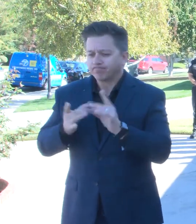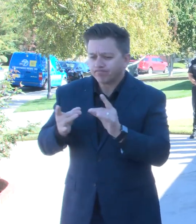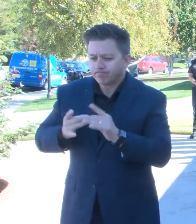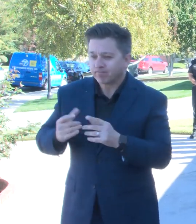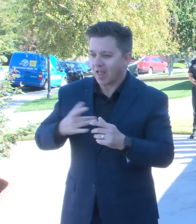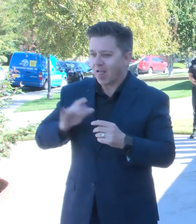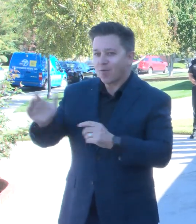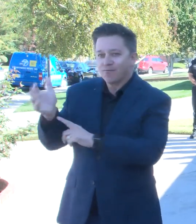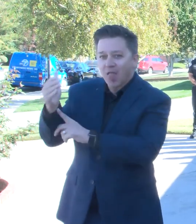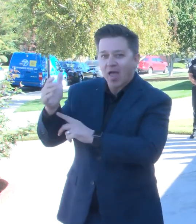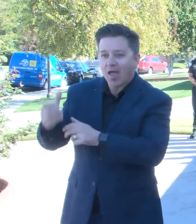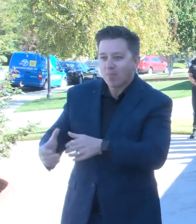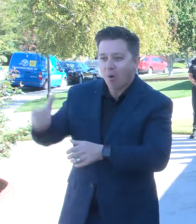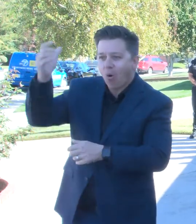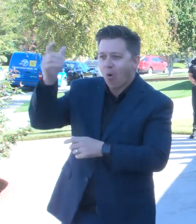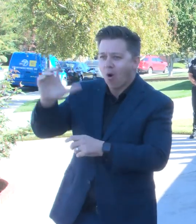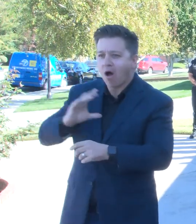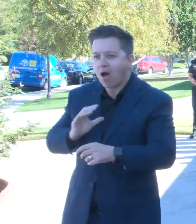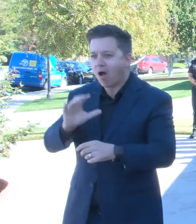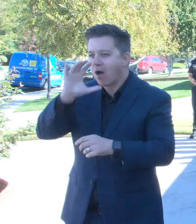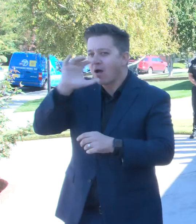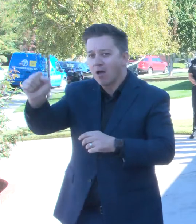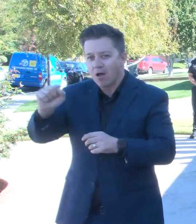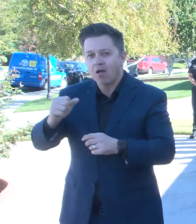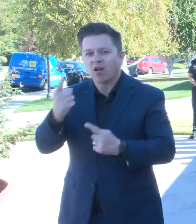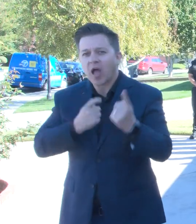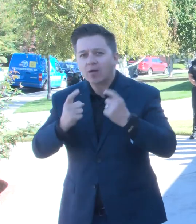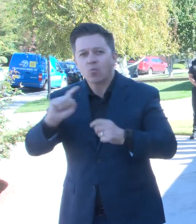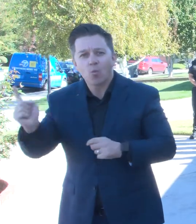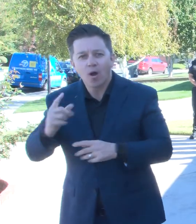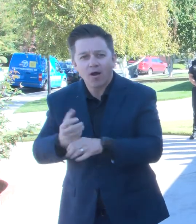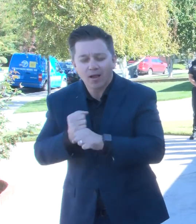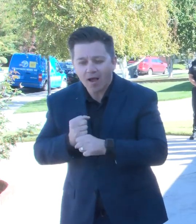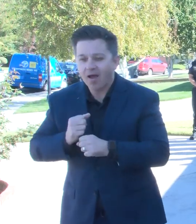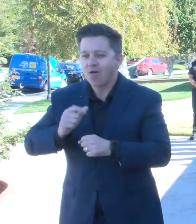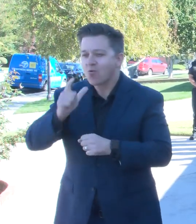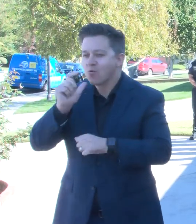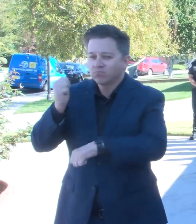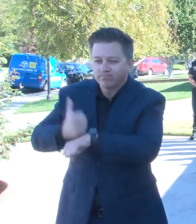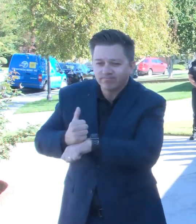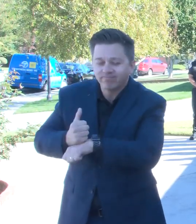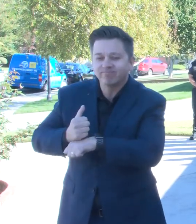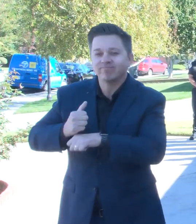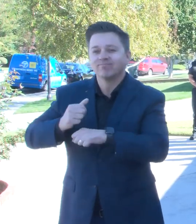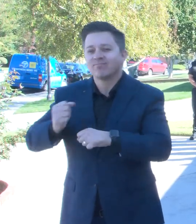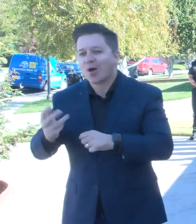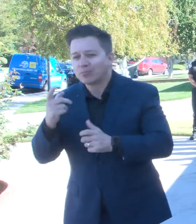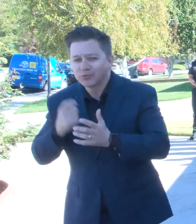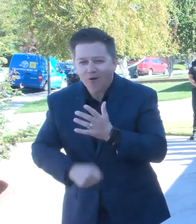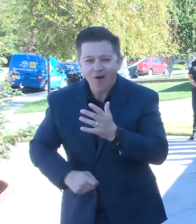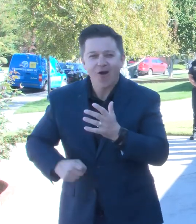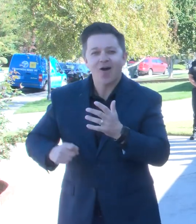my flagpole and had some questions about where i got it who put it in how much it cost and then